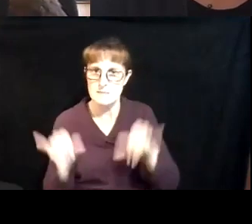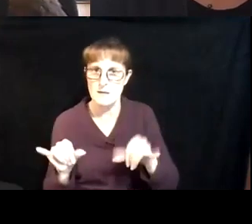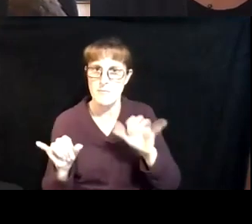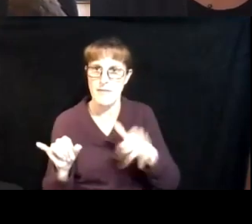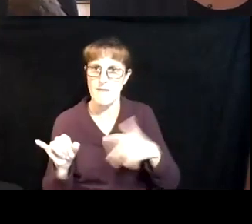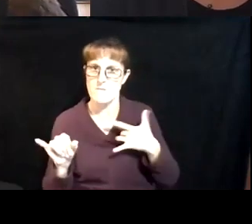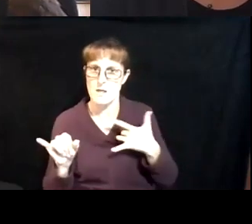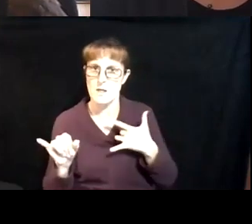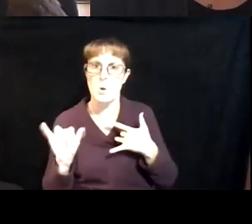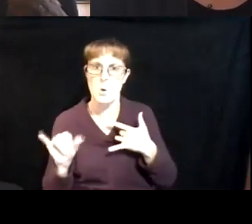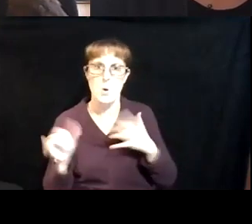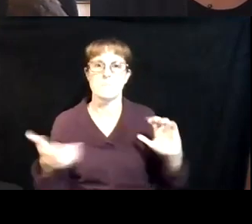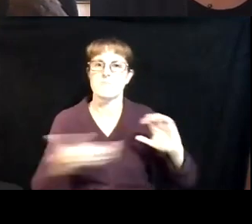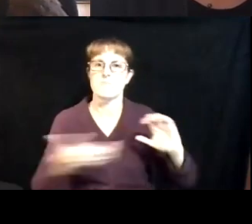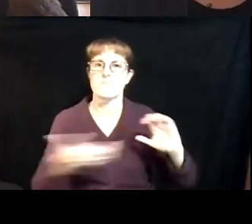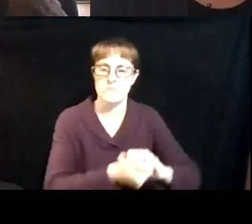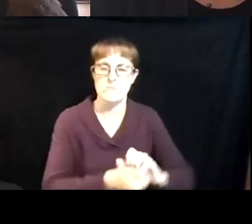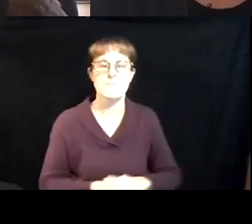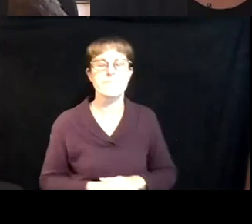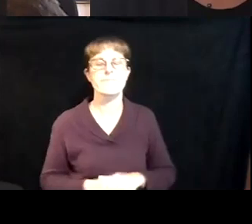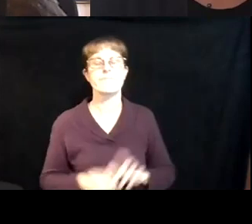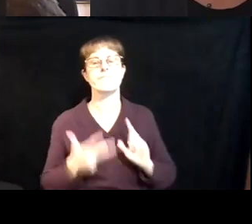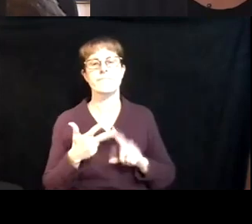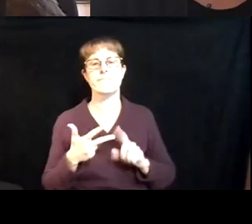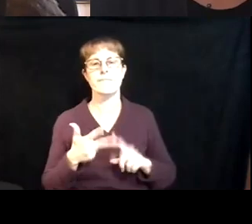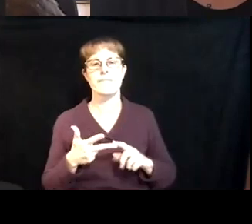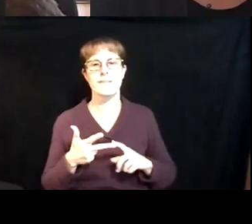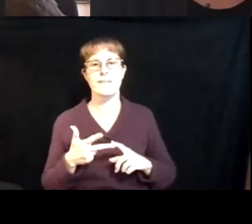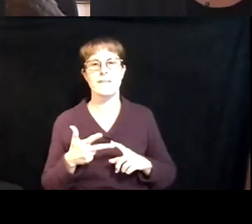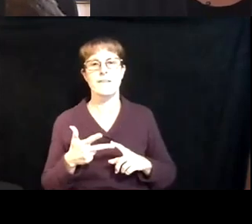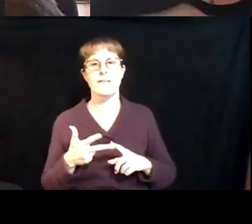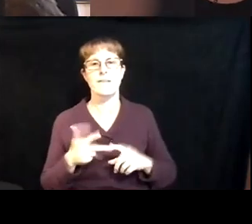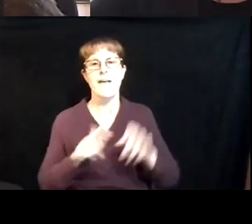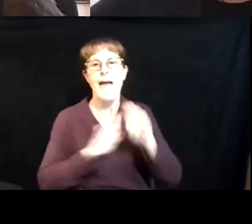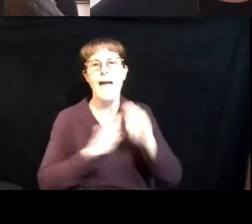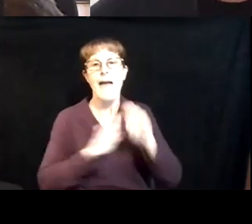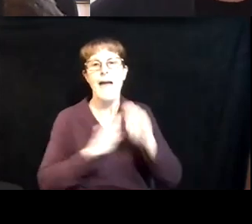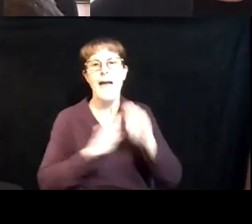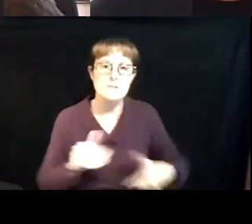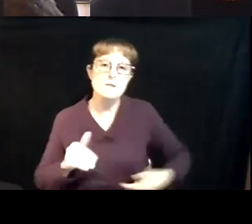morals and medical practice and how the ends do not justify the means,